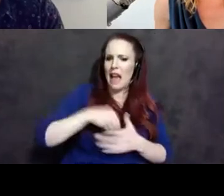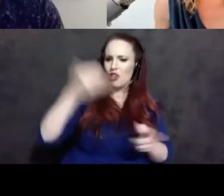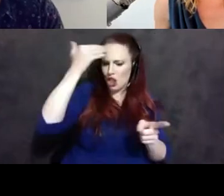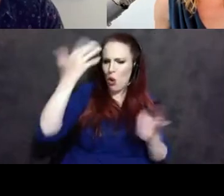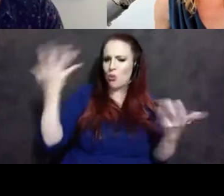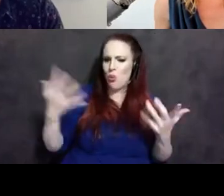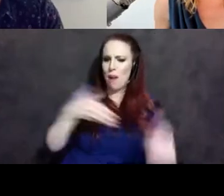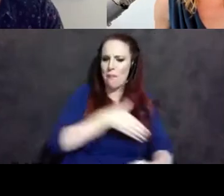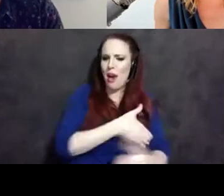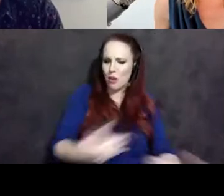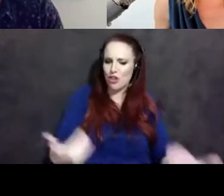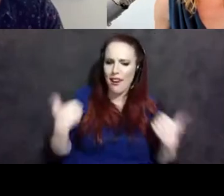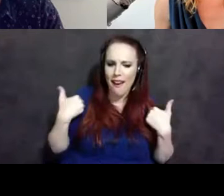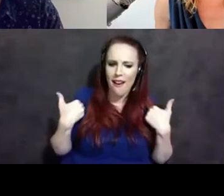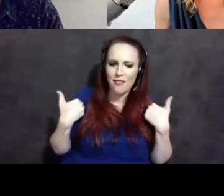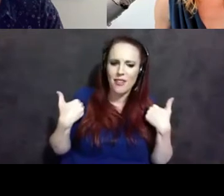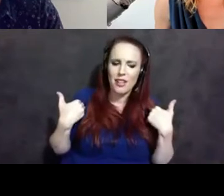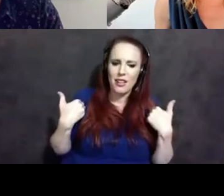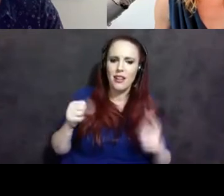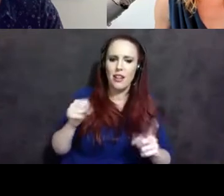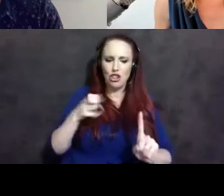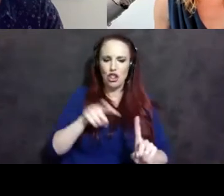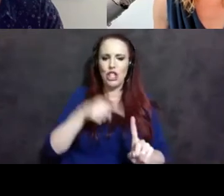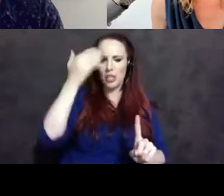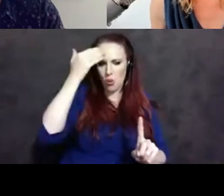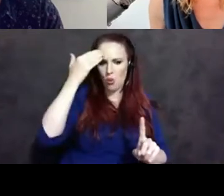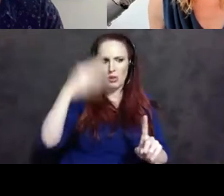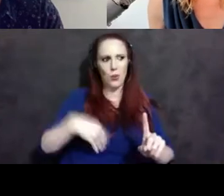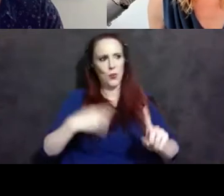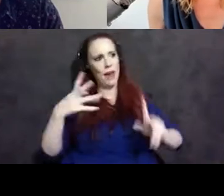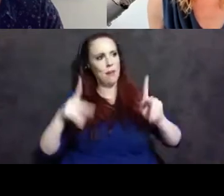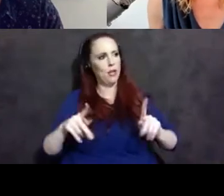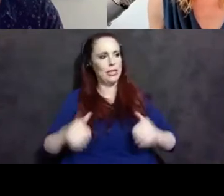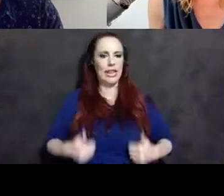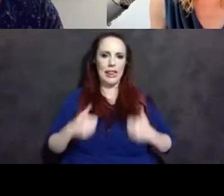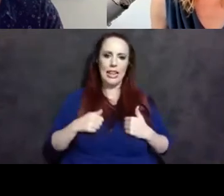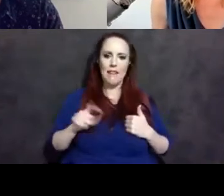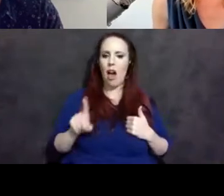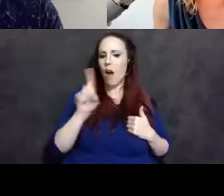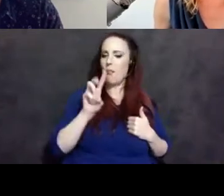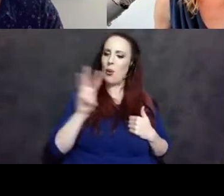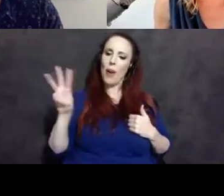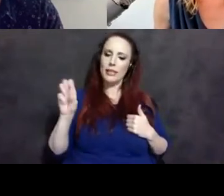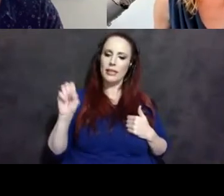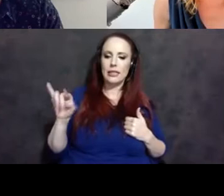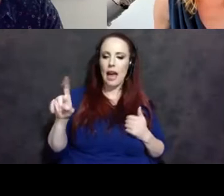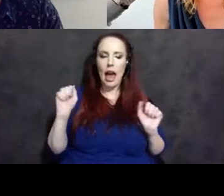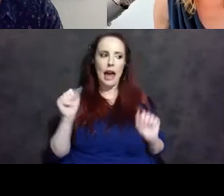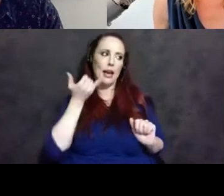She knows that, like, a white person on the upper west side, she can call the police and